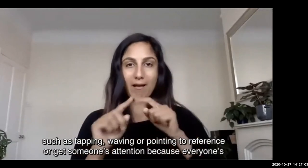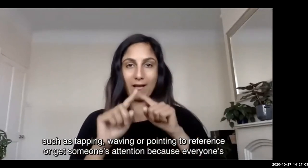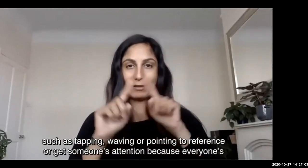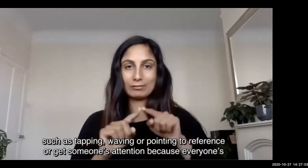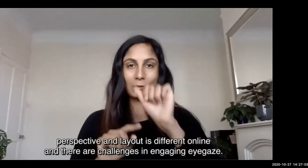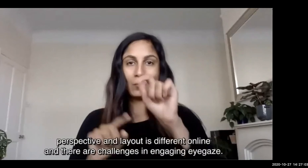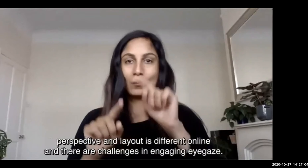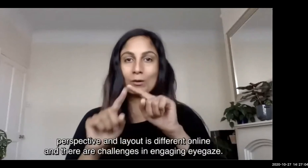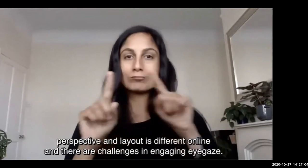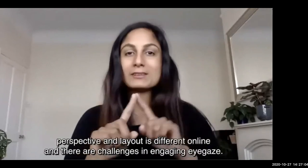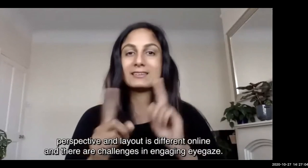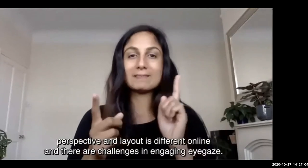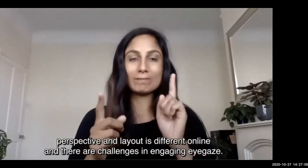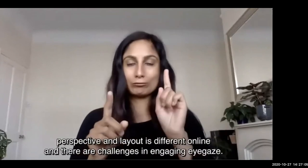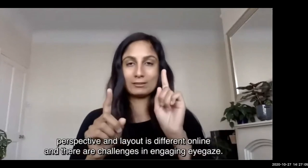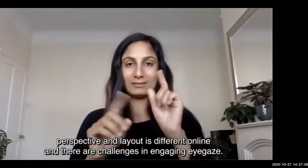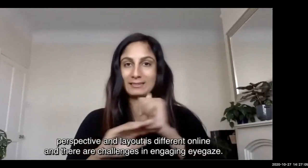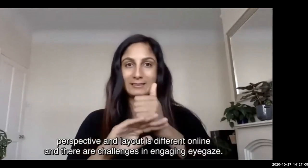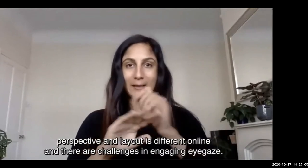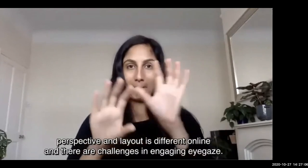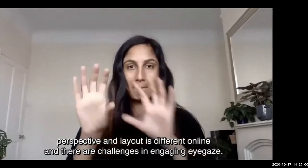because everyone's perspective is different and